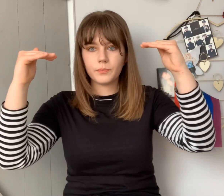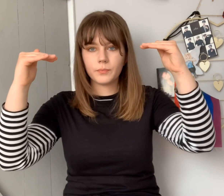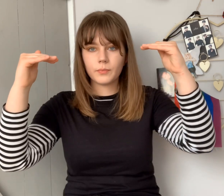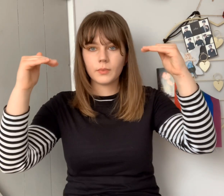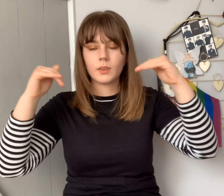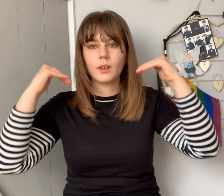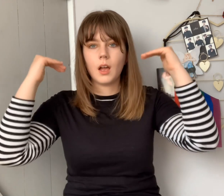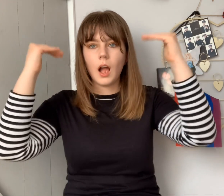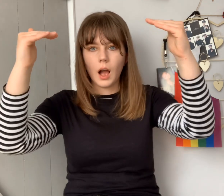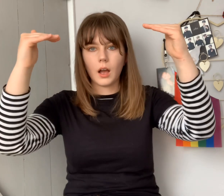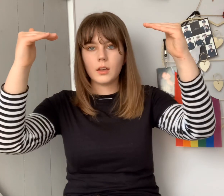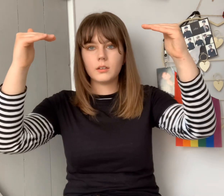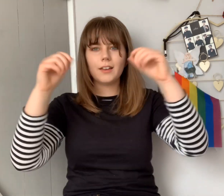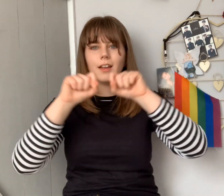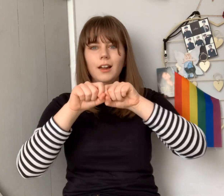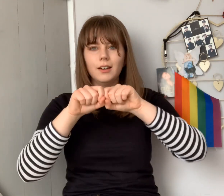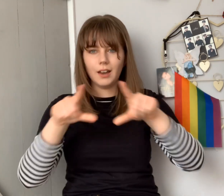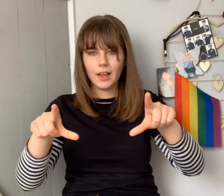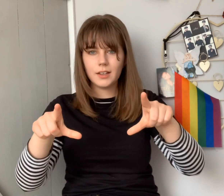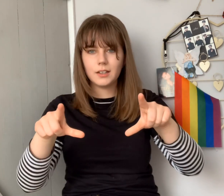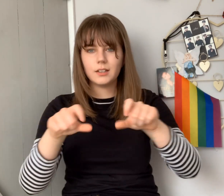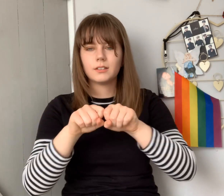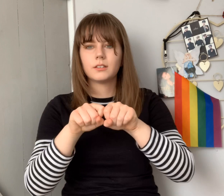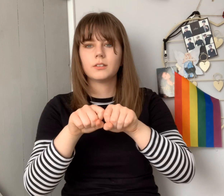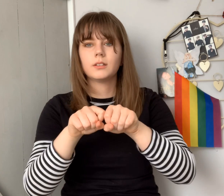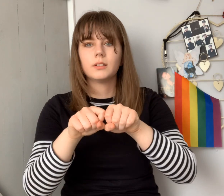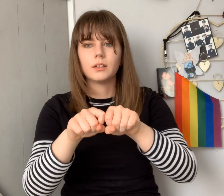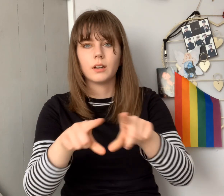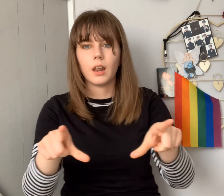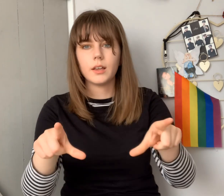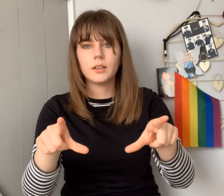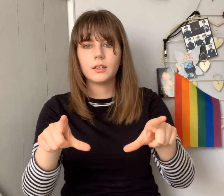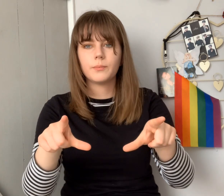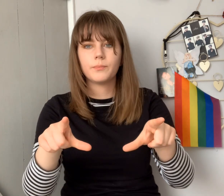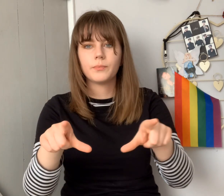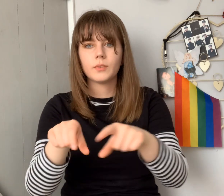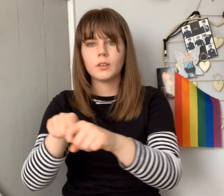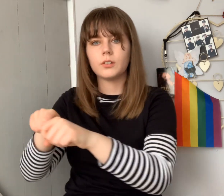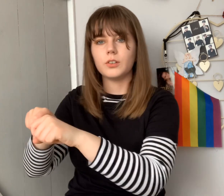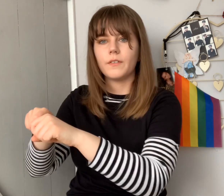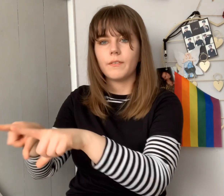"High like"